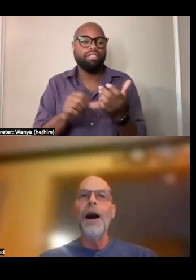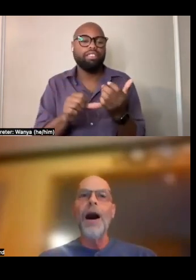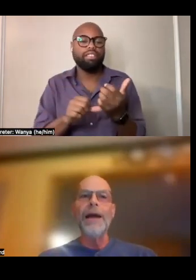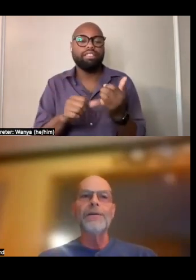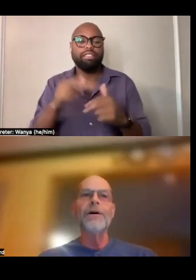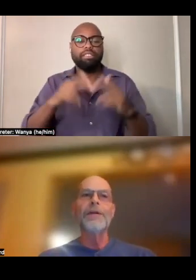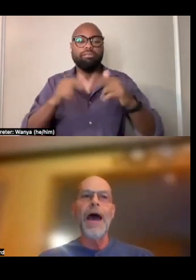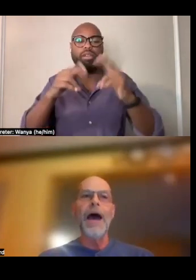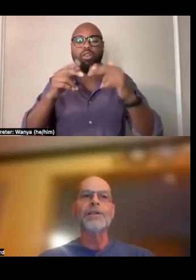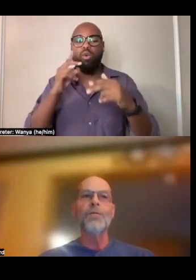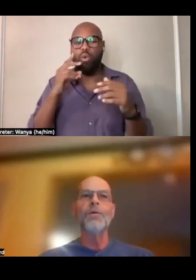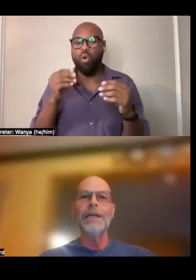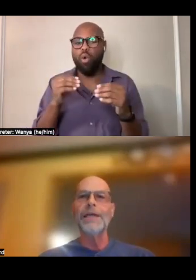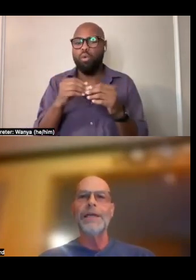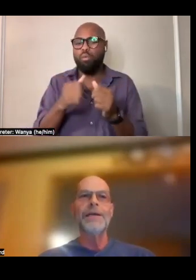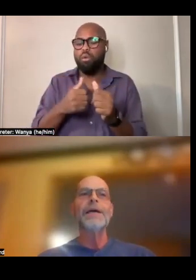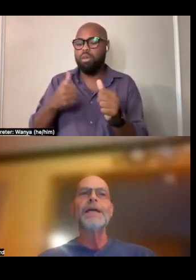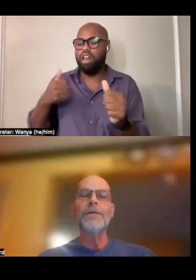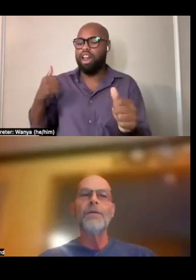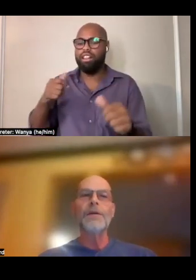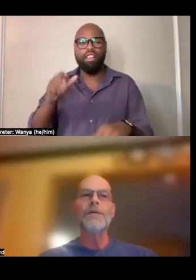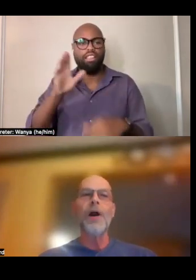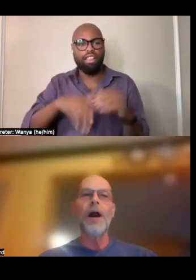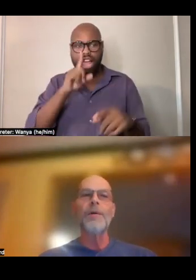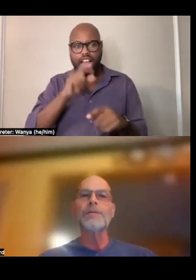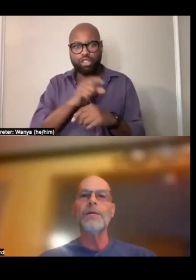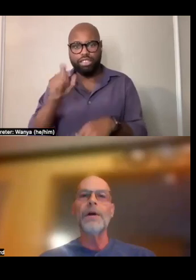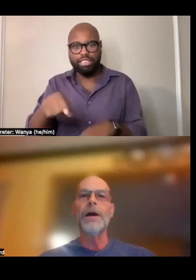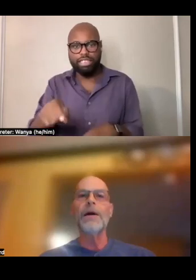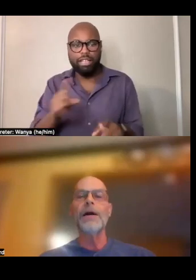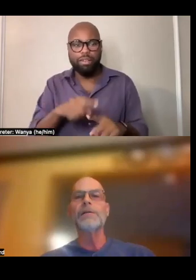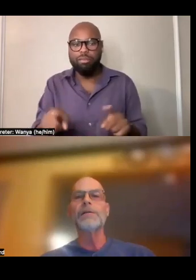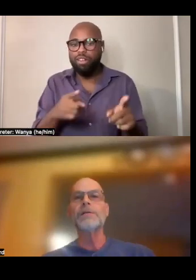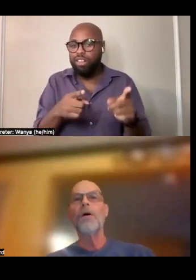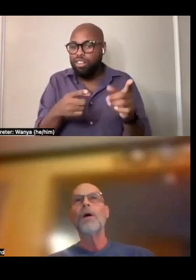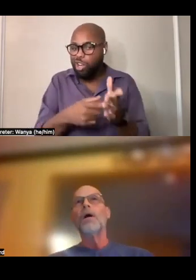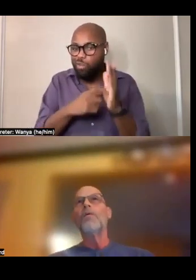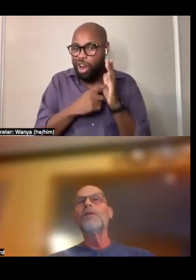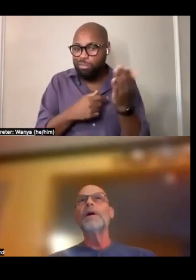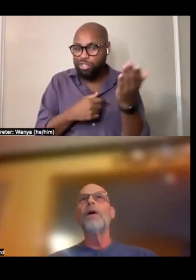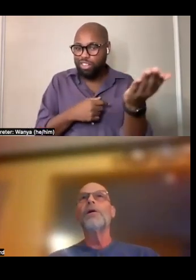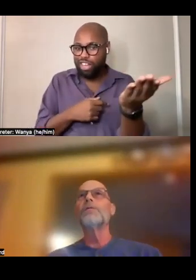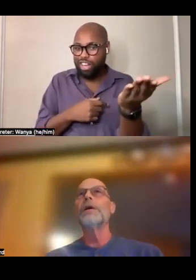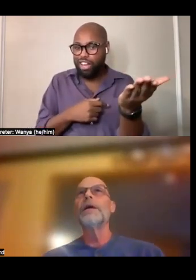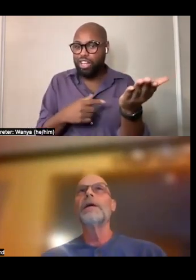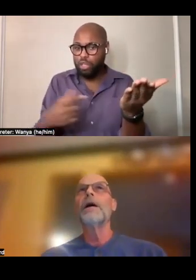behind of the actual need, even though these requirements are there. And so we've been arguing